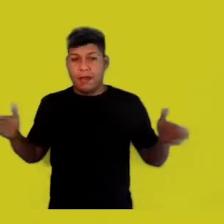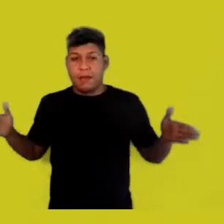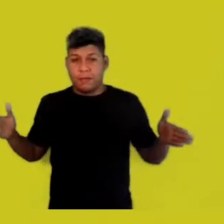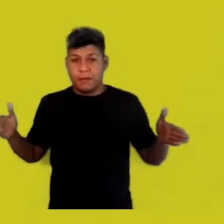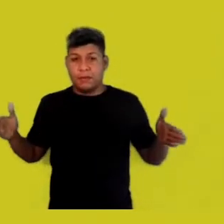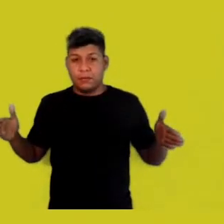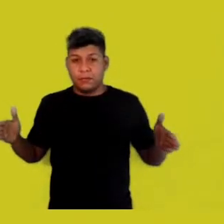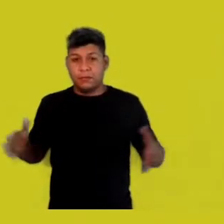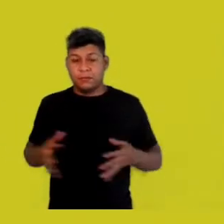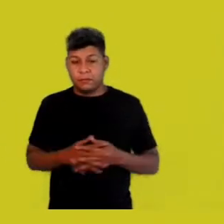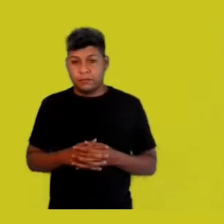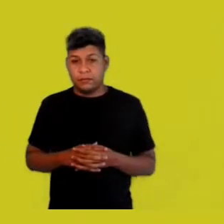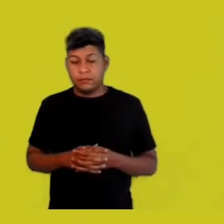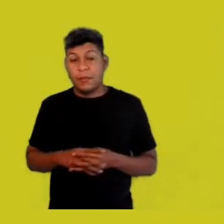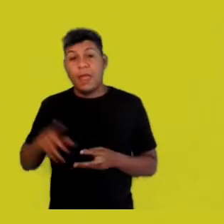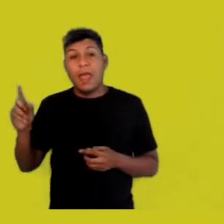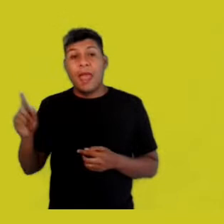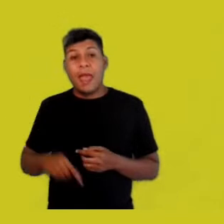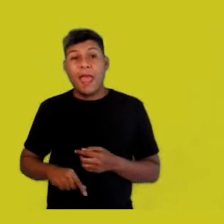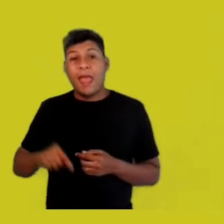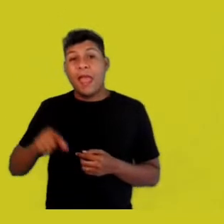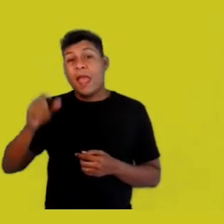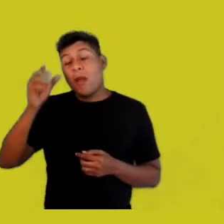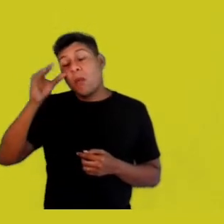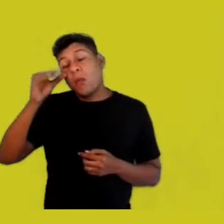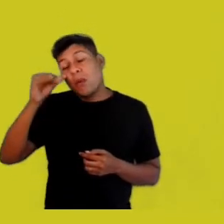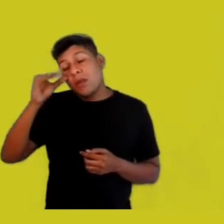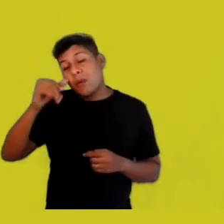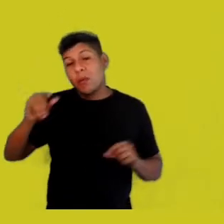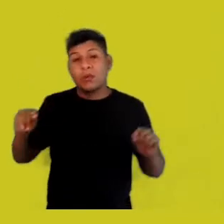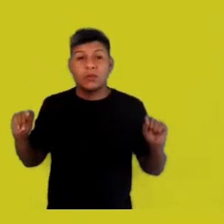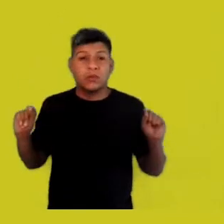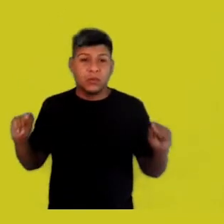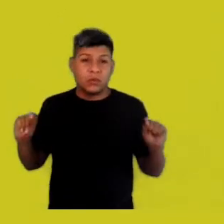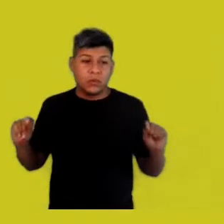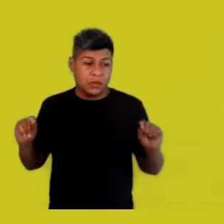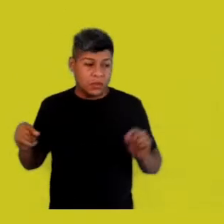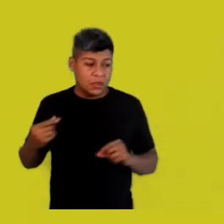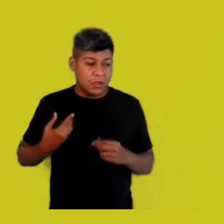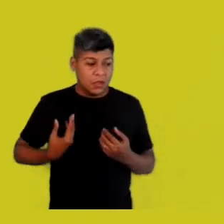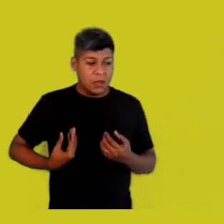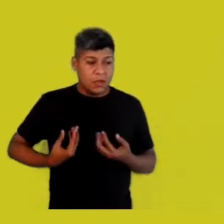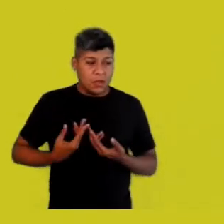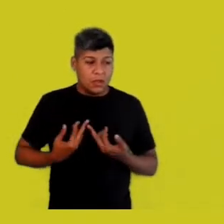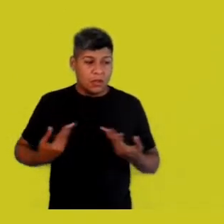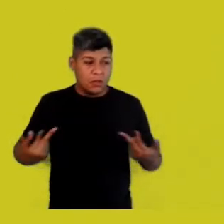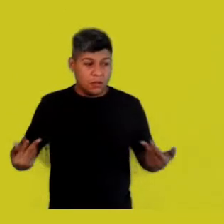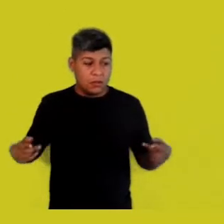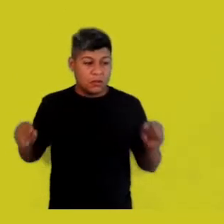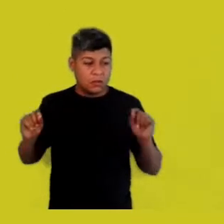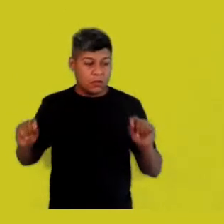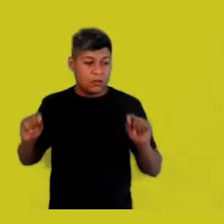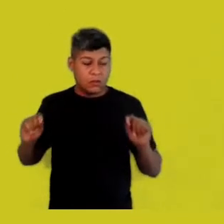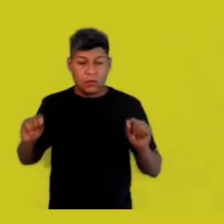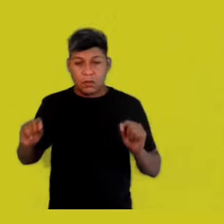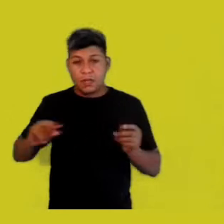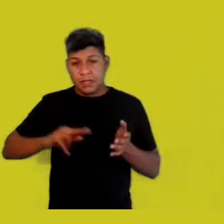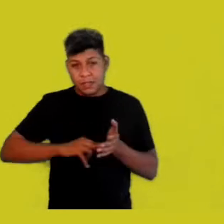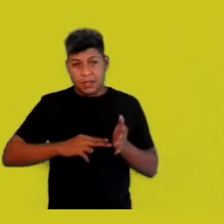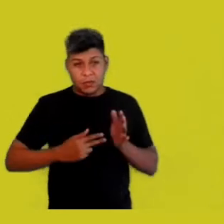Actually, it is very curious the fact that the biblical translation